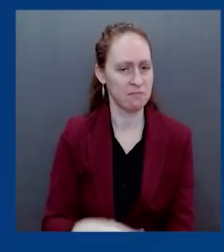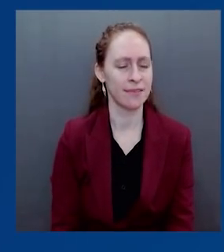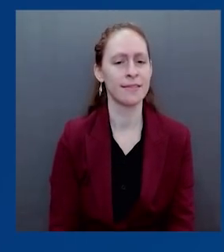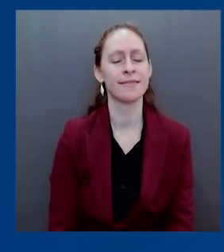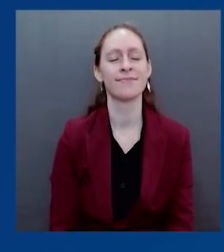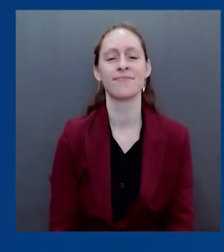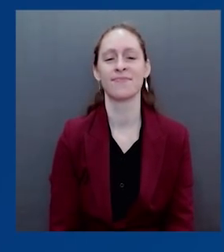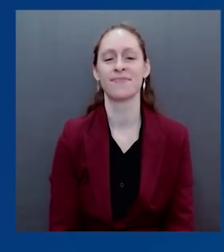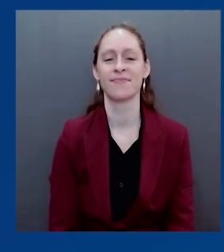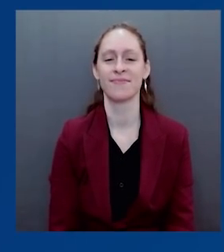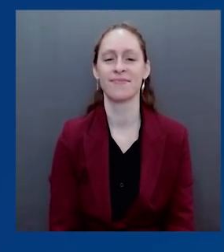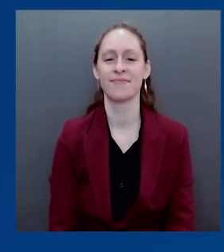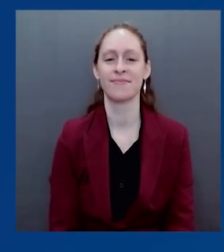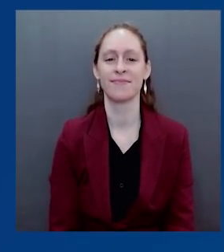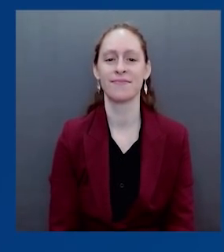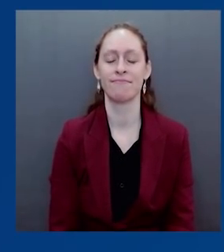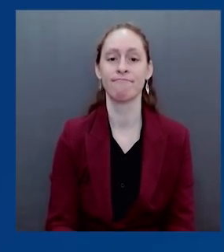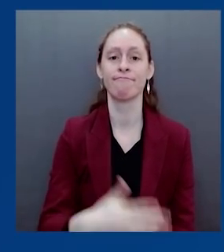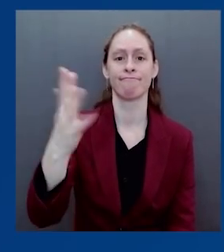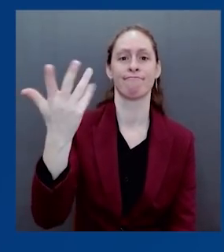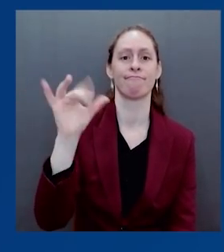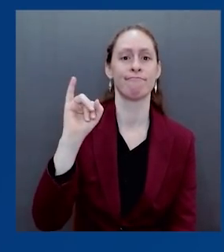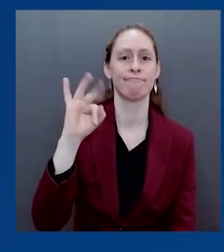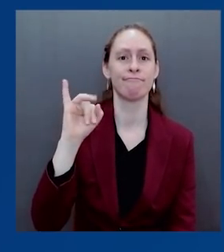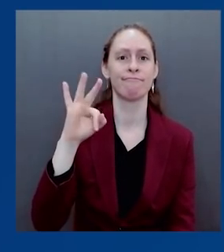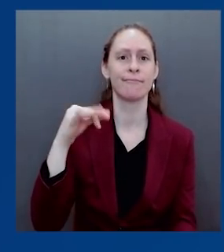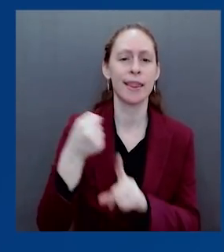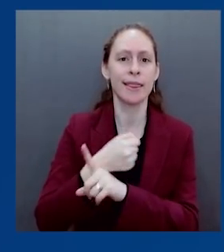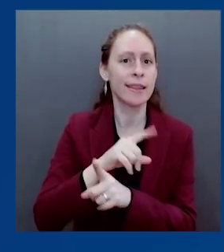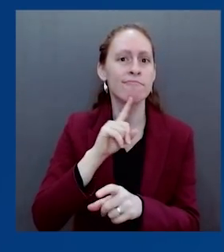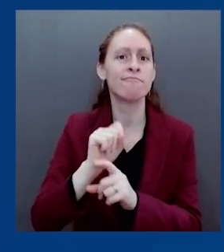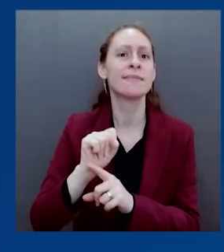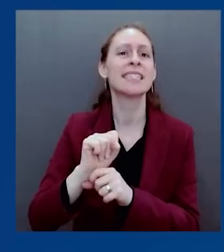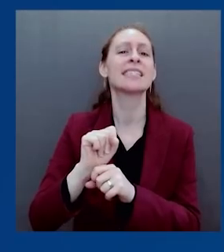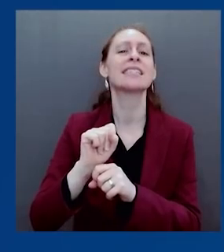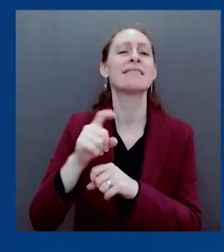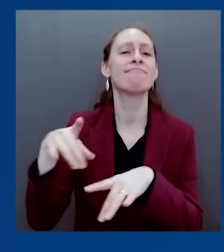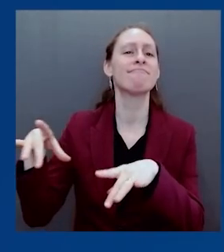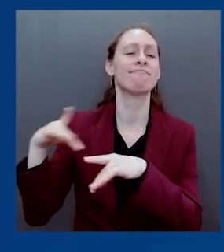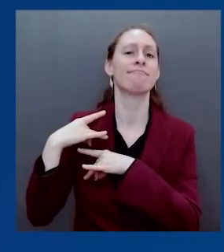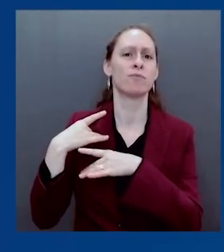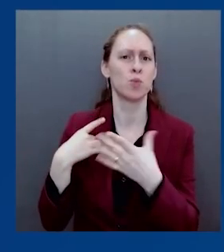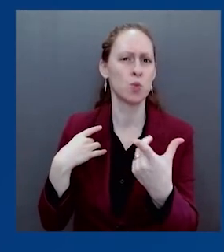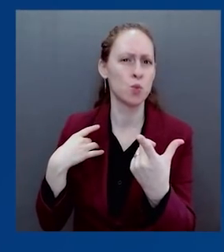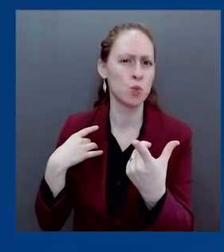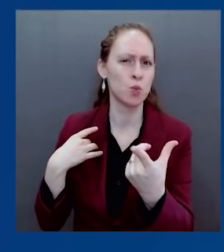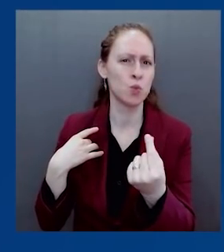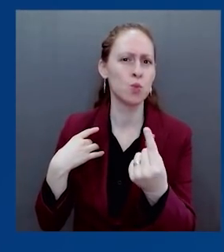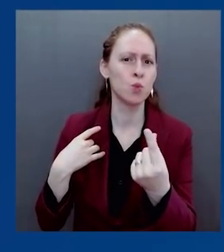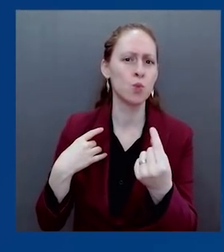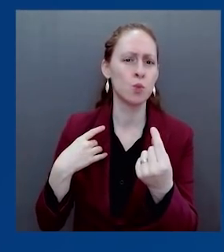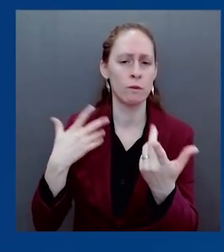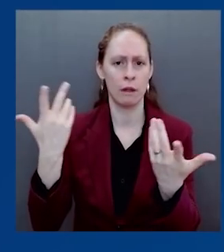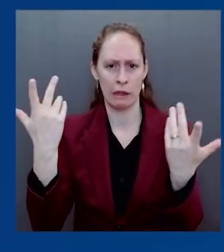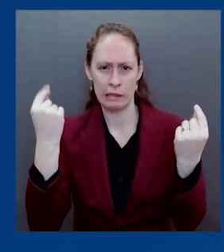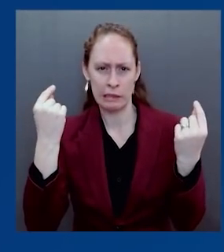But I want to focus now: What happens if you do get sick? What are the therapies to prevent you to get disease progression? Next slide.